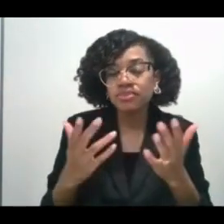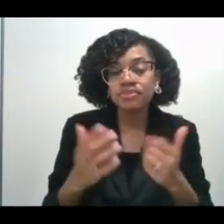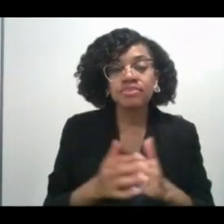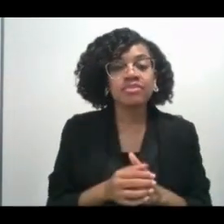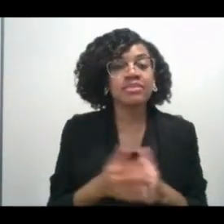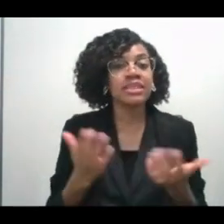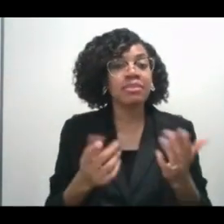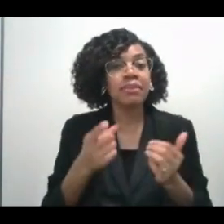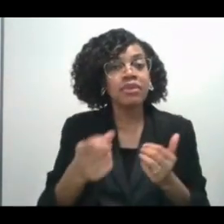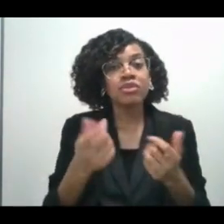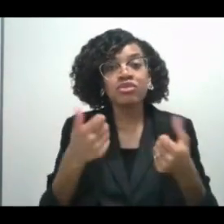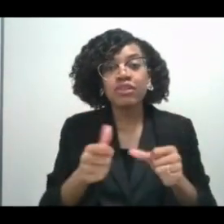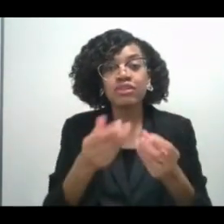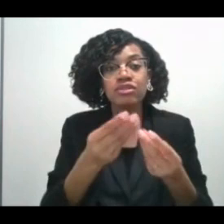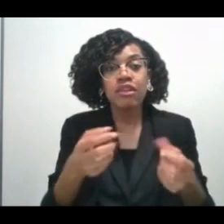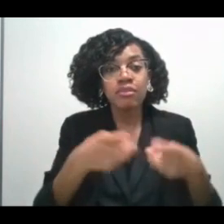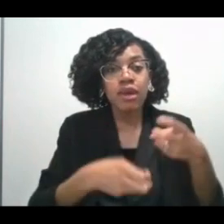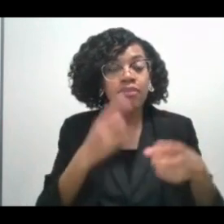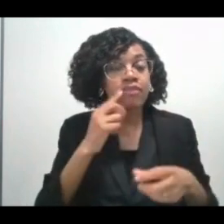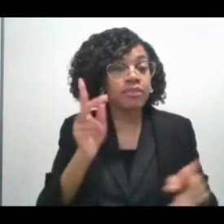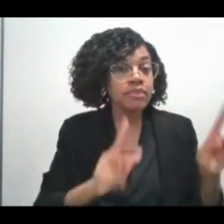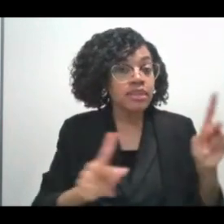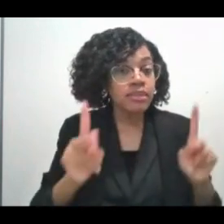assets, you might be addressing natural resources, and species